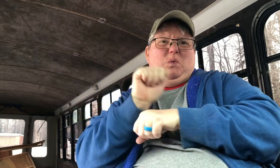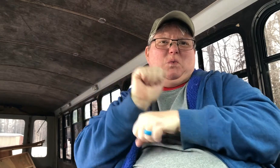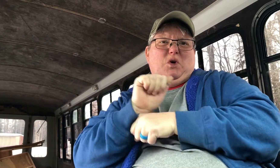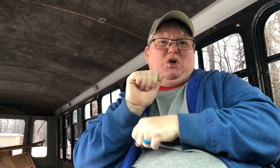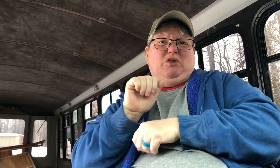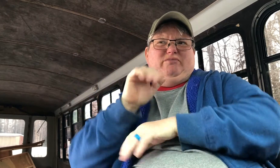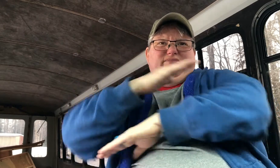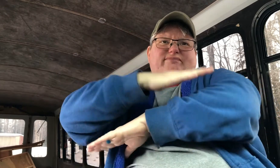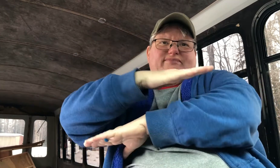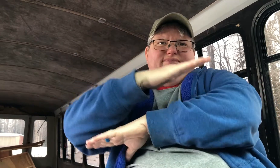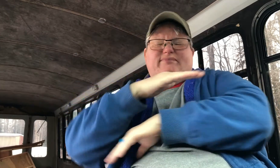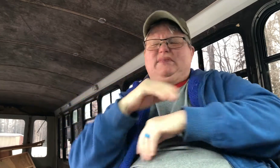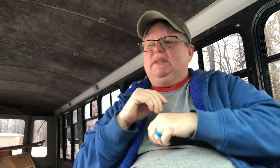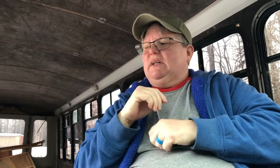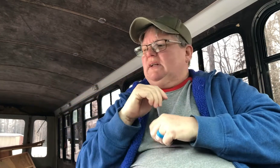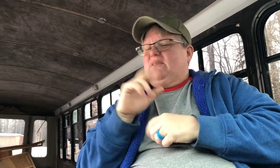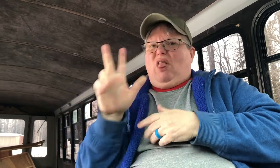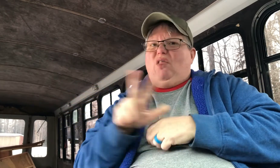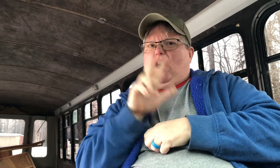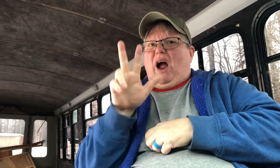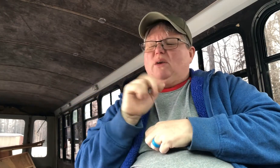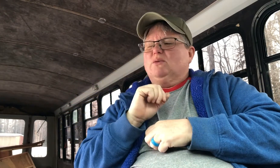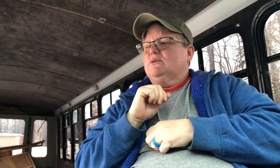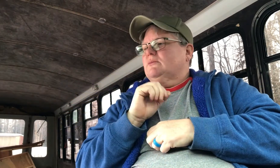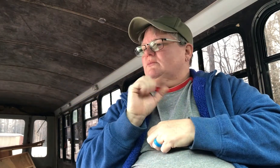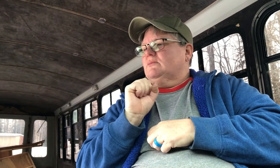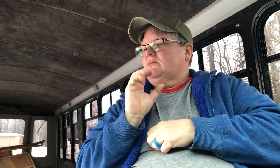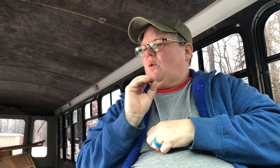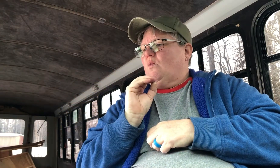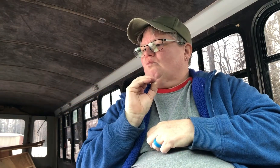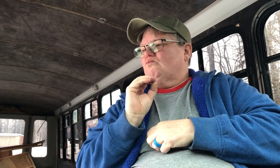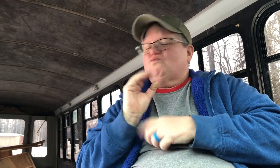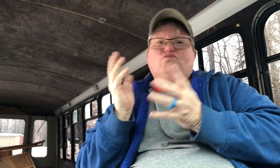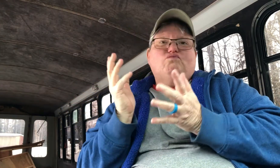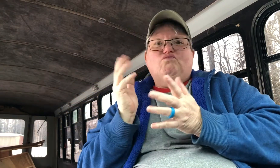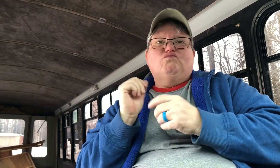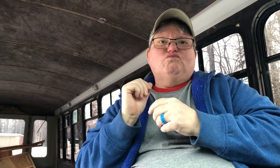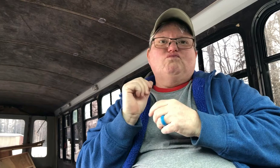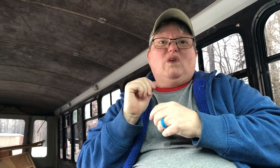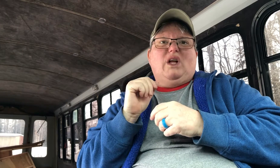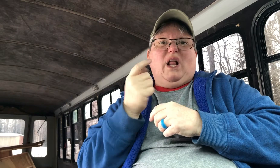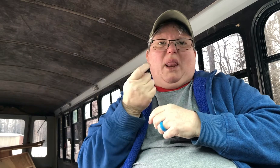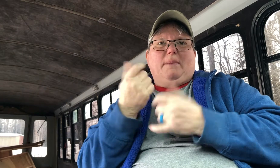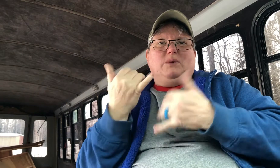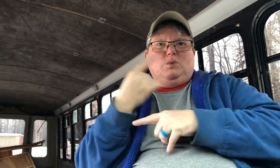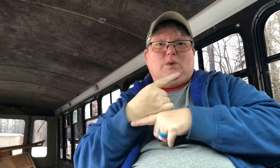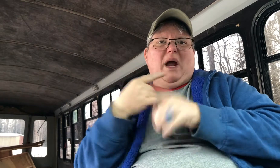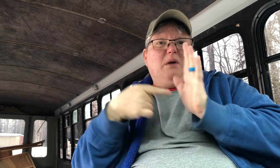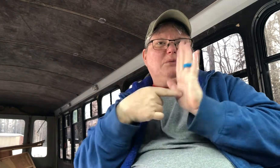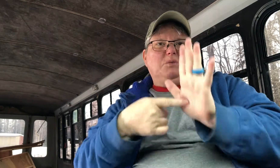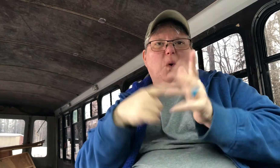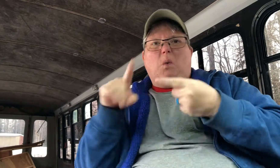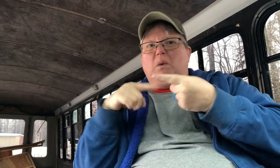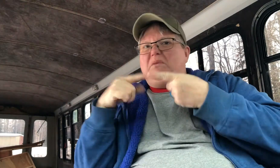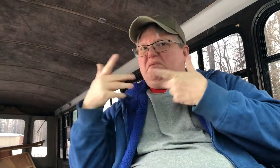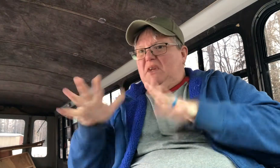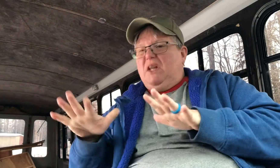go to work later on this afternoon, for about three hours. So a little bit today. I'll show you when I'm